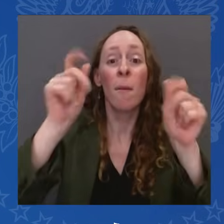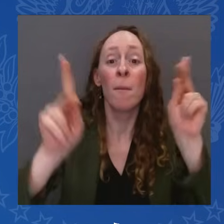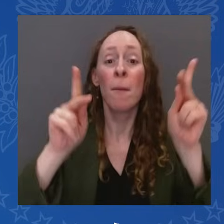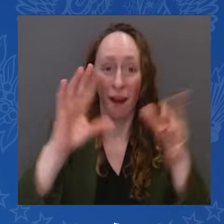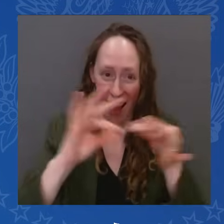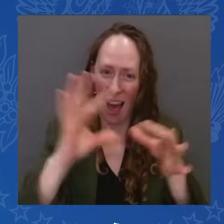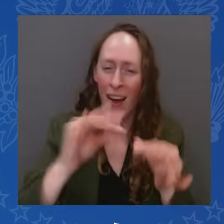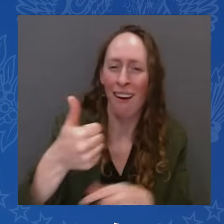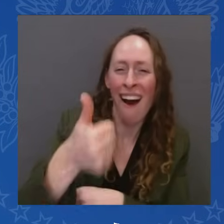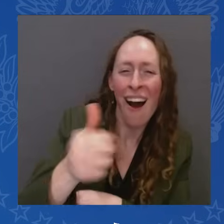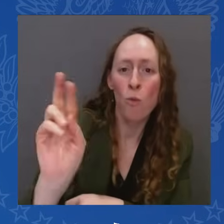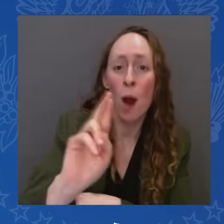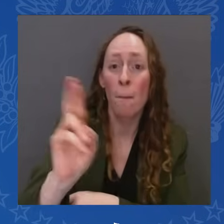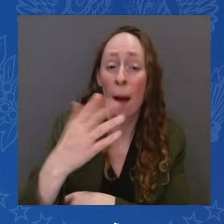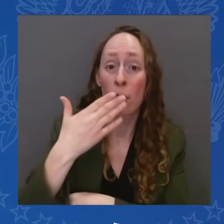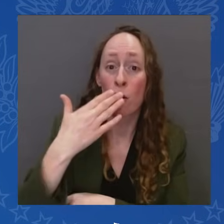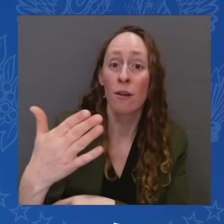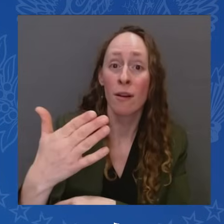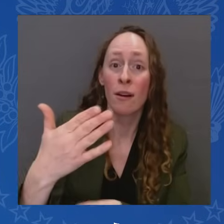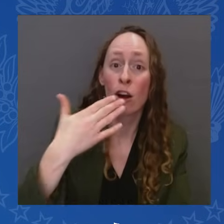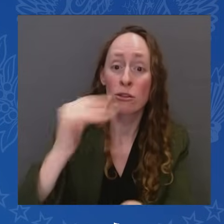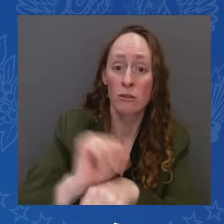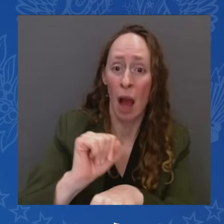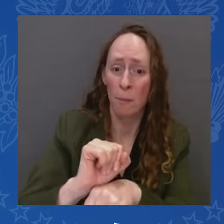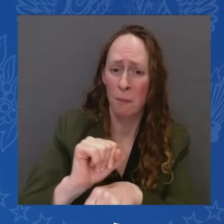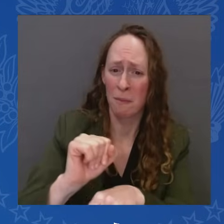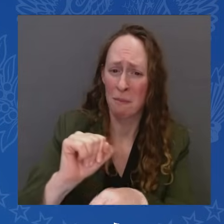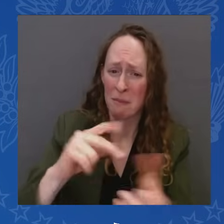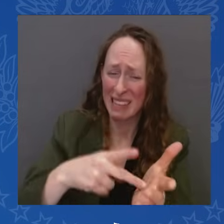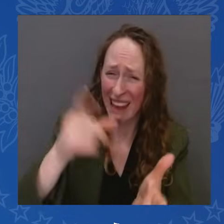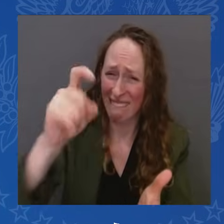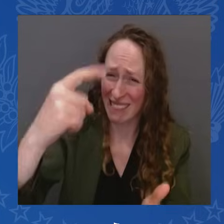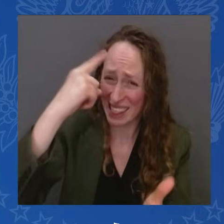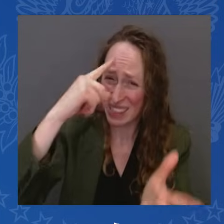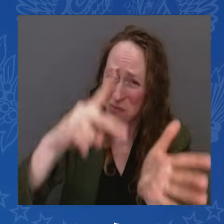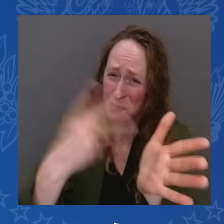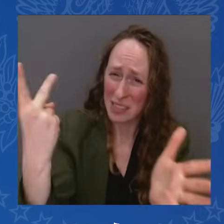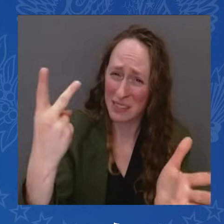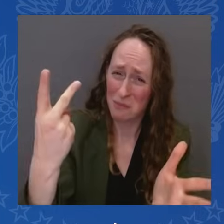Today, Ukraine's freedom is on the line. But if we don't stop Putin,